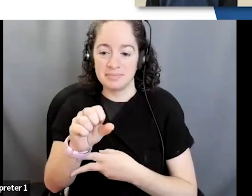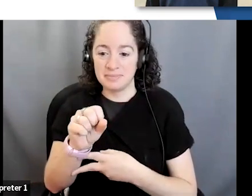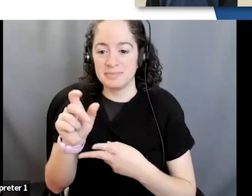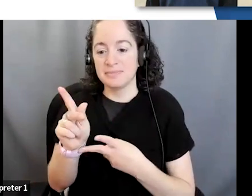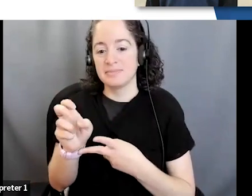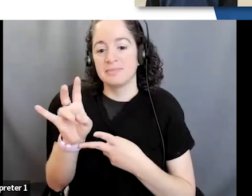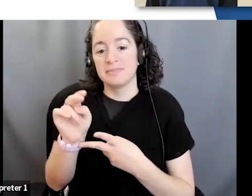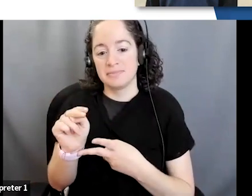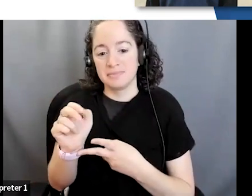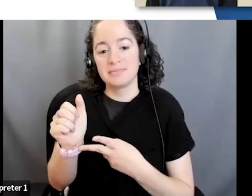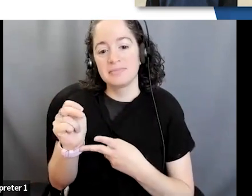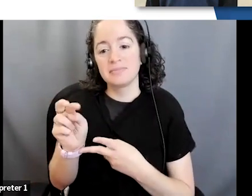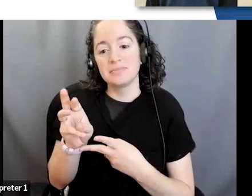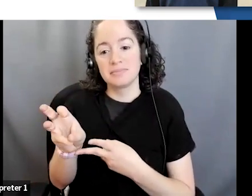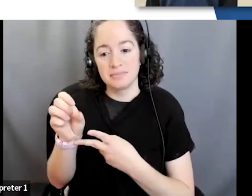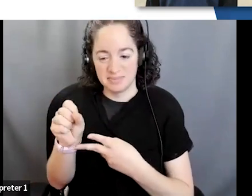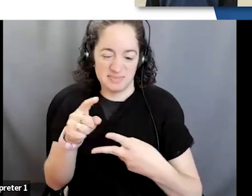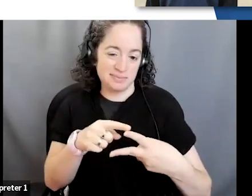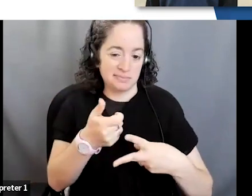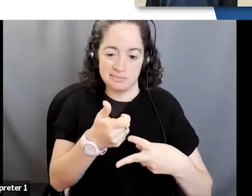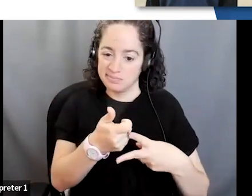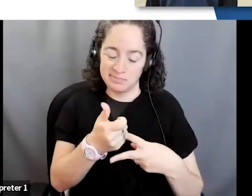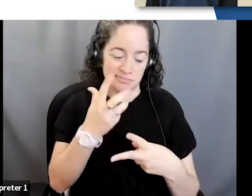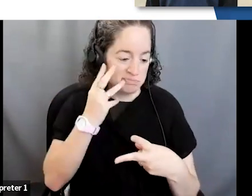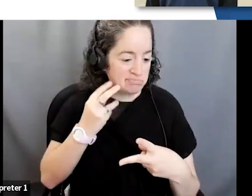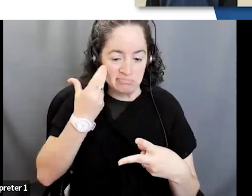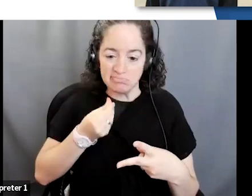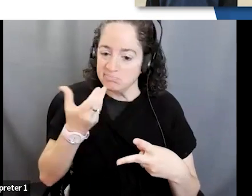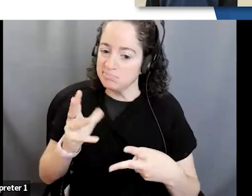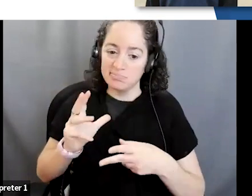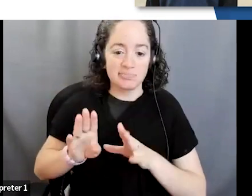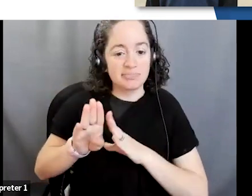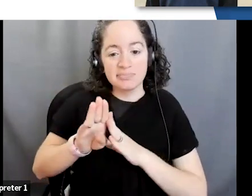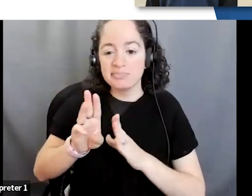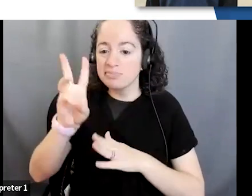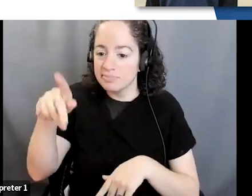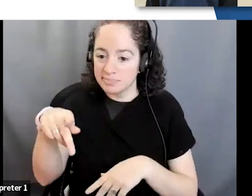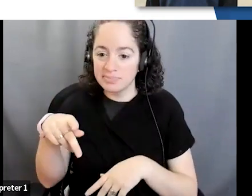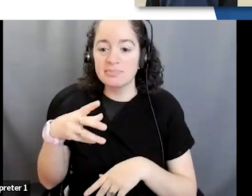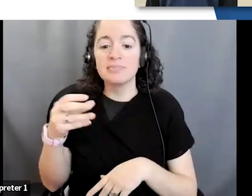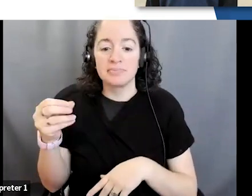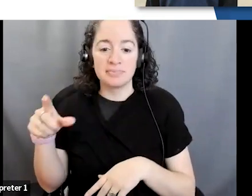Gen is an experienced WordPress developer, a DHS-trusted tester for Section 508,